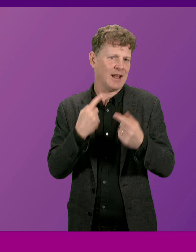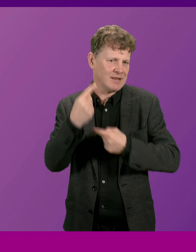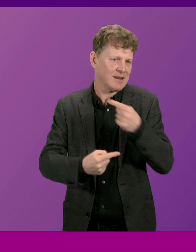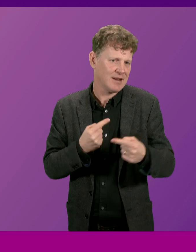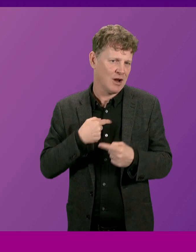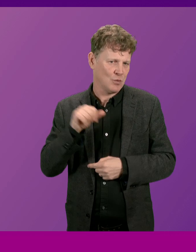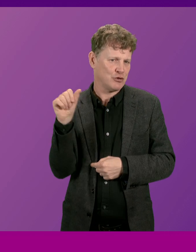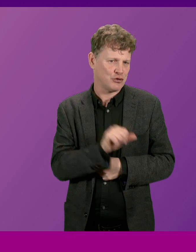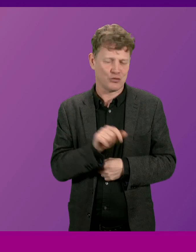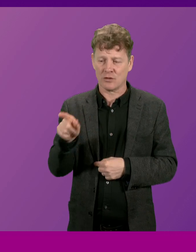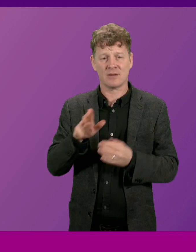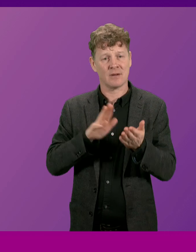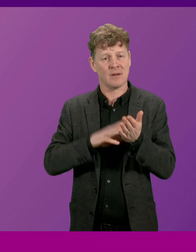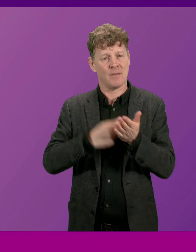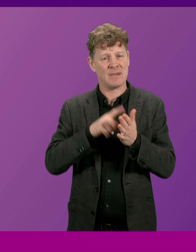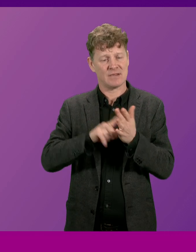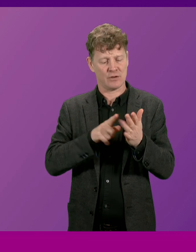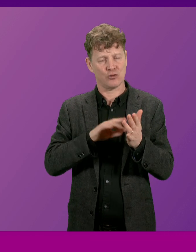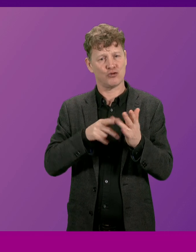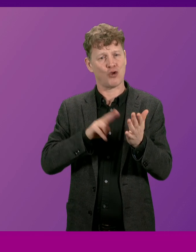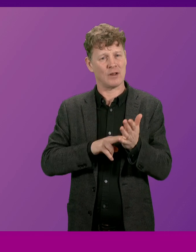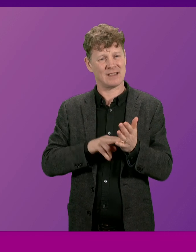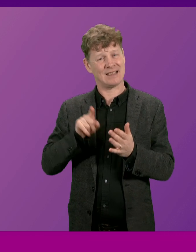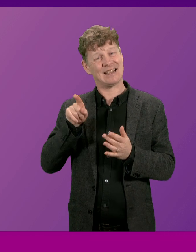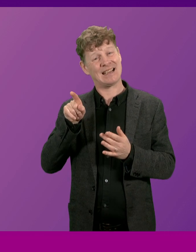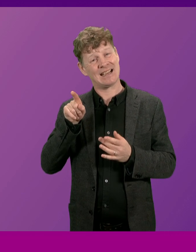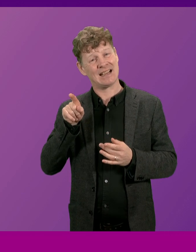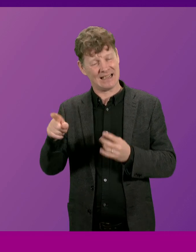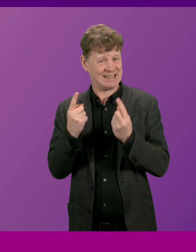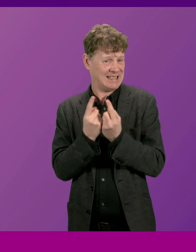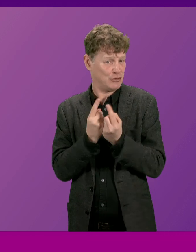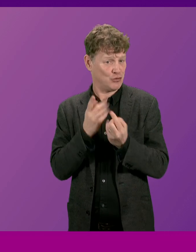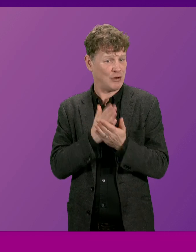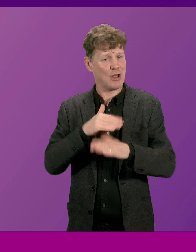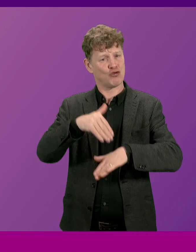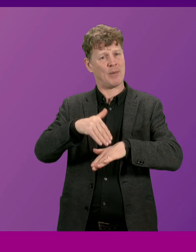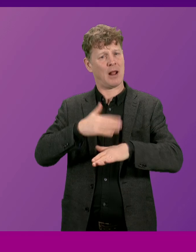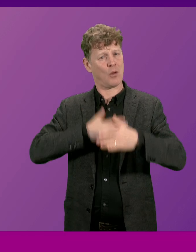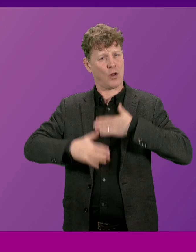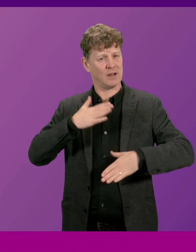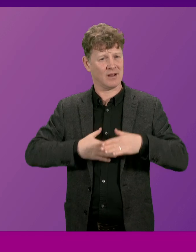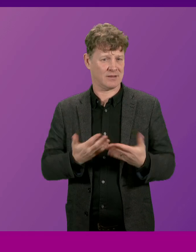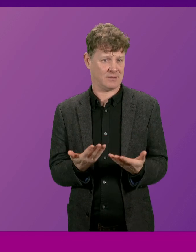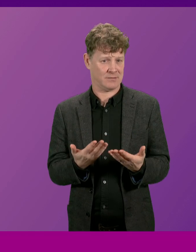that Mr Johnson raises is criminal conduct and the fact that people are not behaving